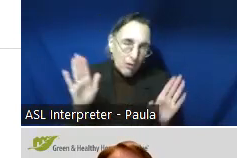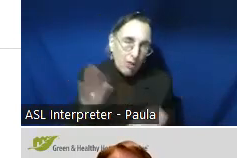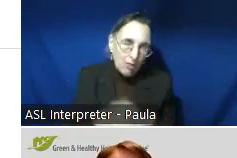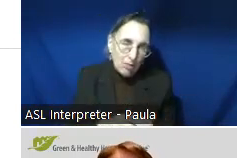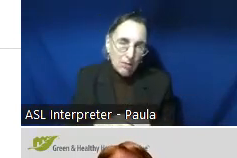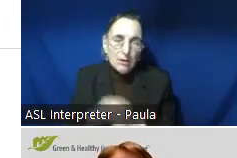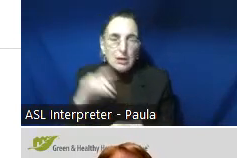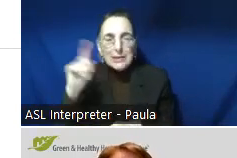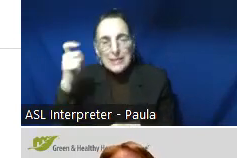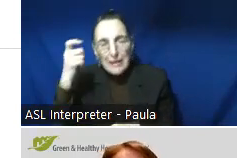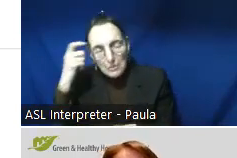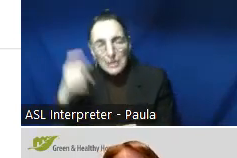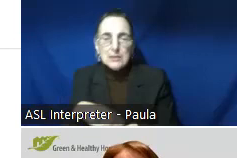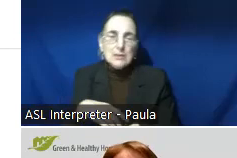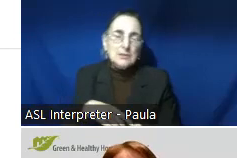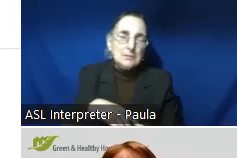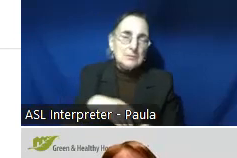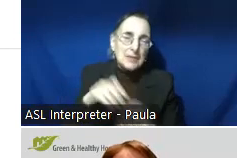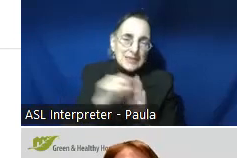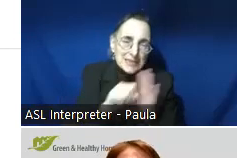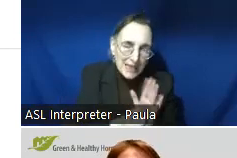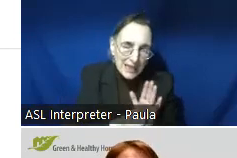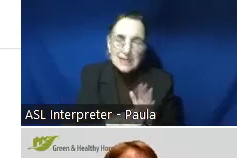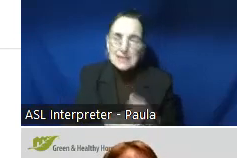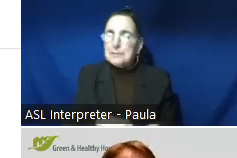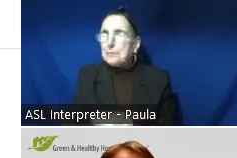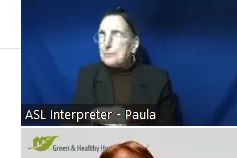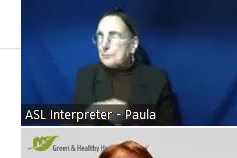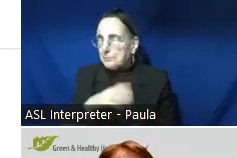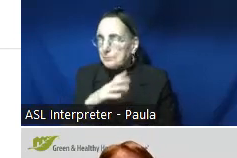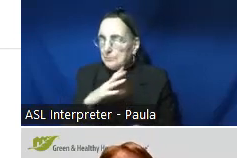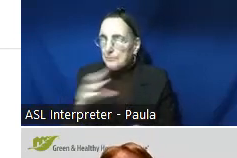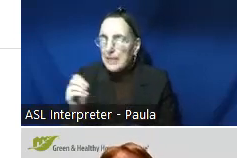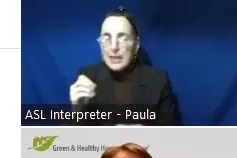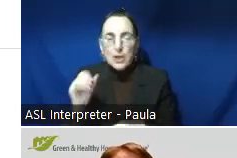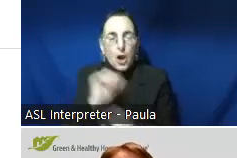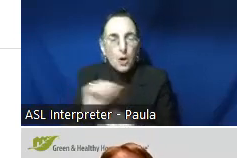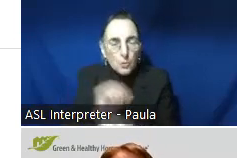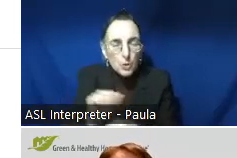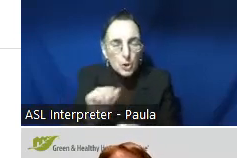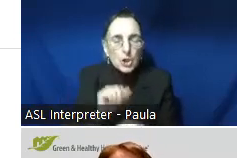and healthcare. Our work also leads us as a high trust audit agency to